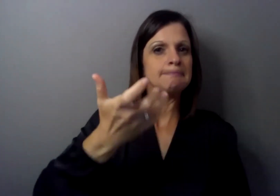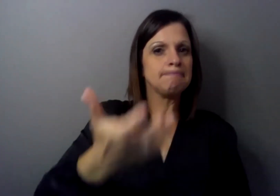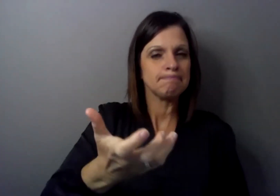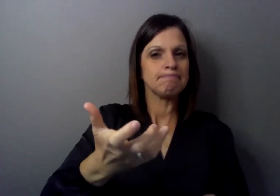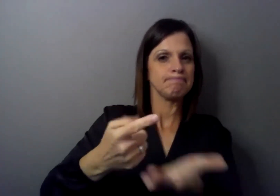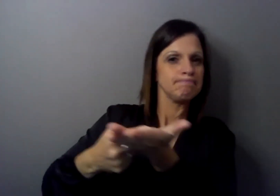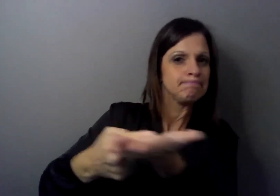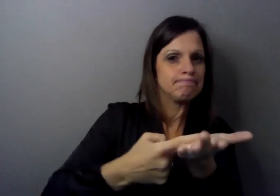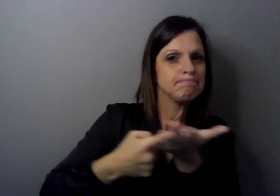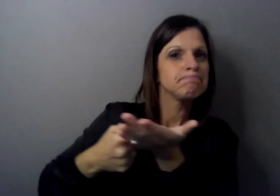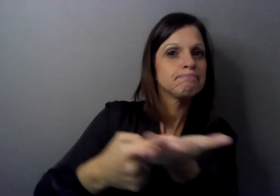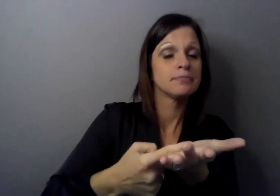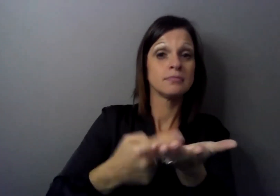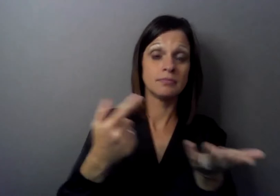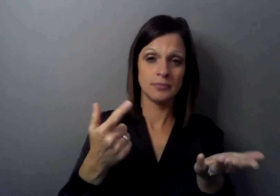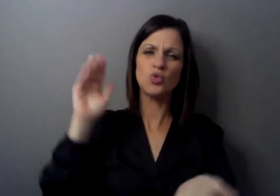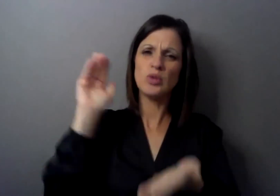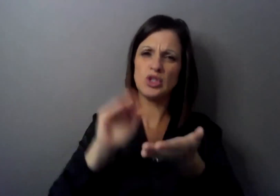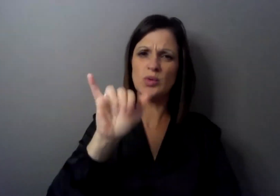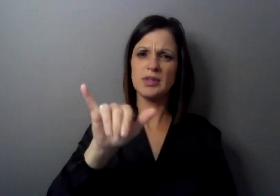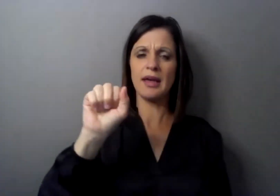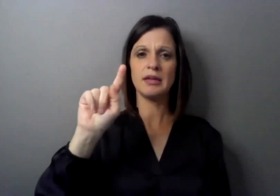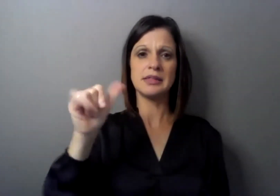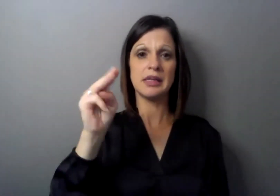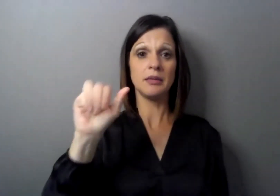I've had many talks with receptionist, just because someone had alcohol